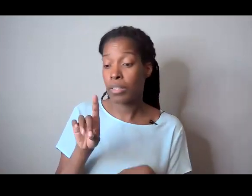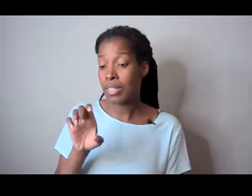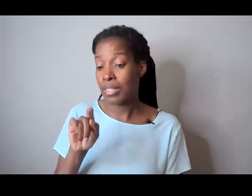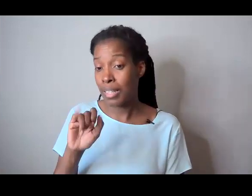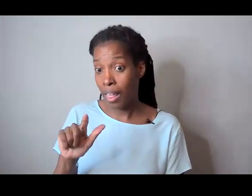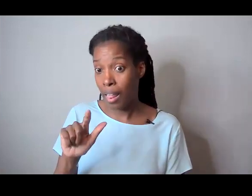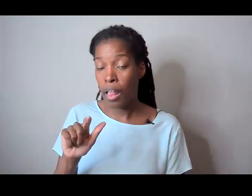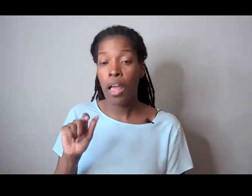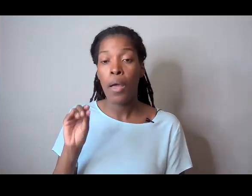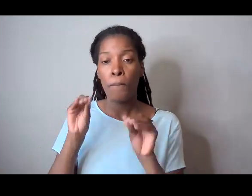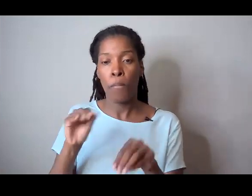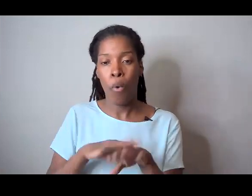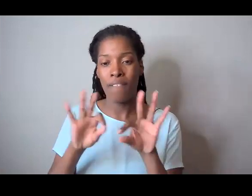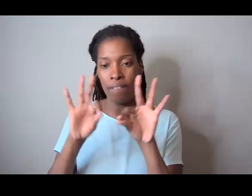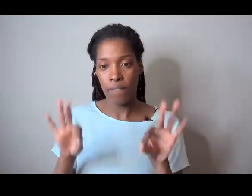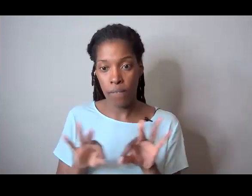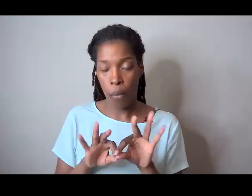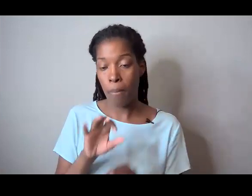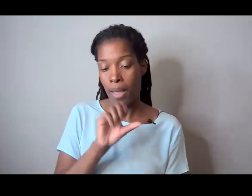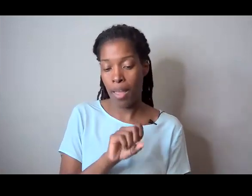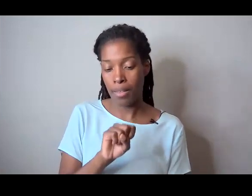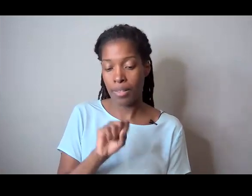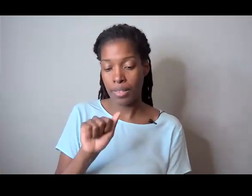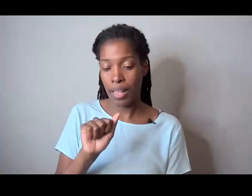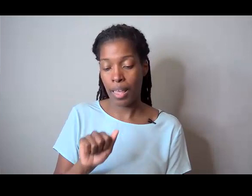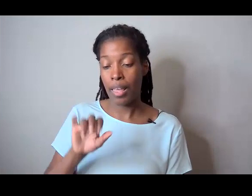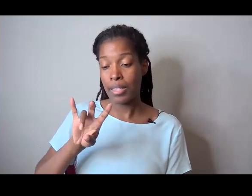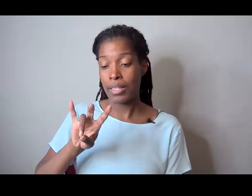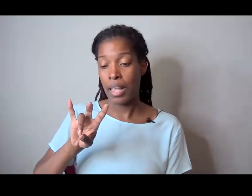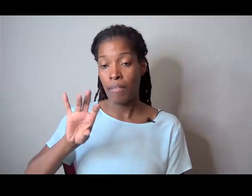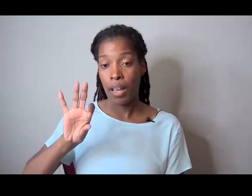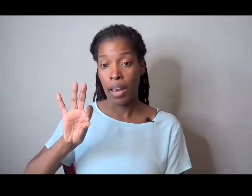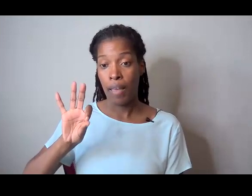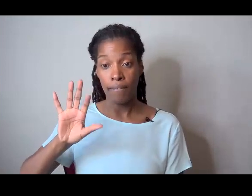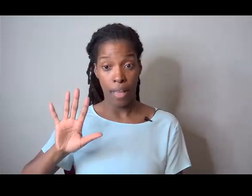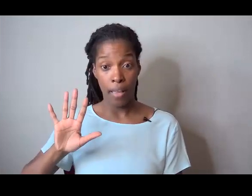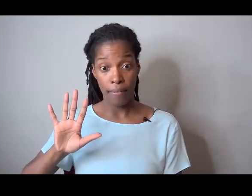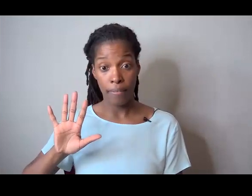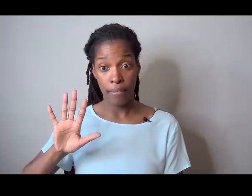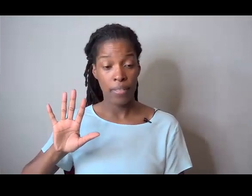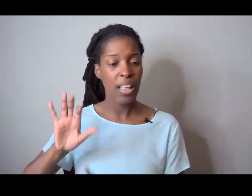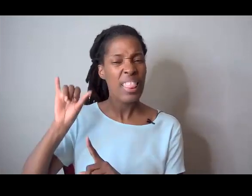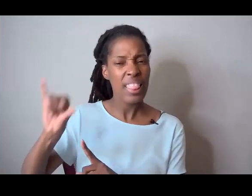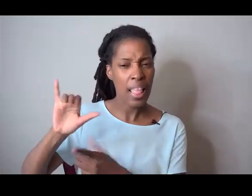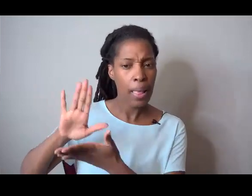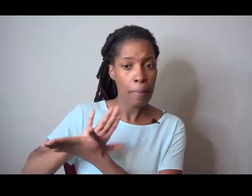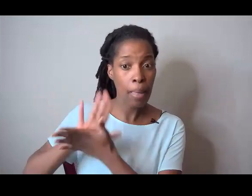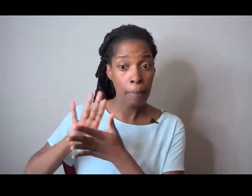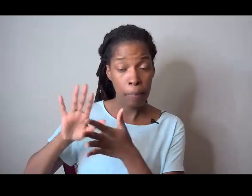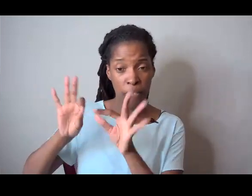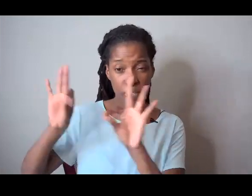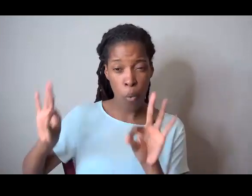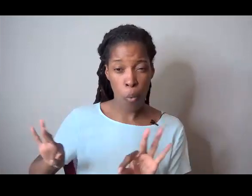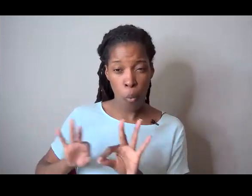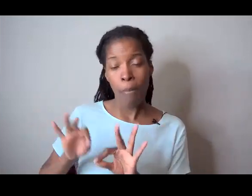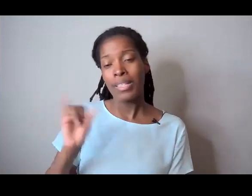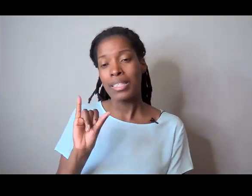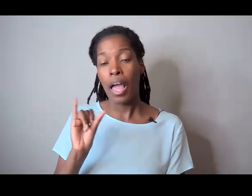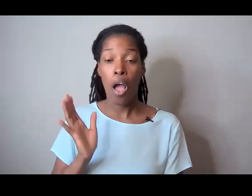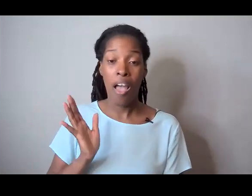And that SSA form 795 is really like an official blank piece of paper.